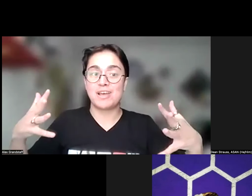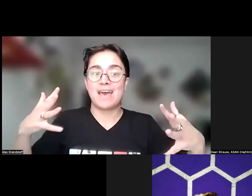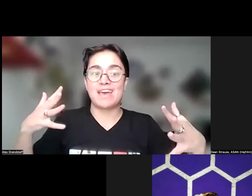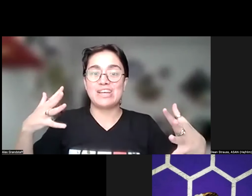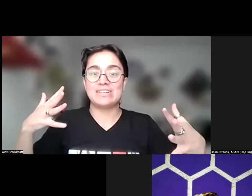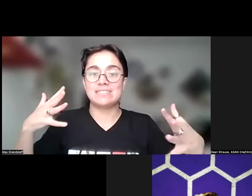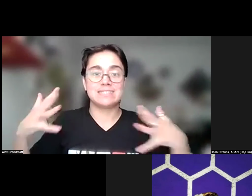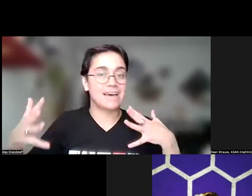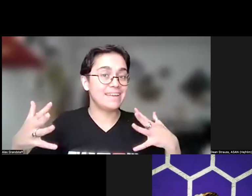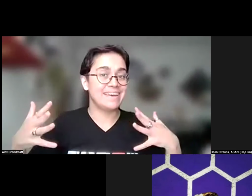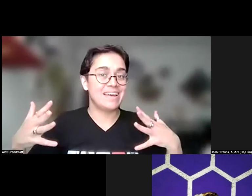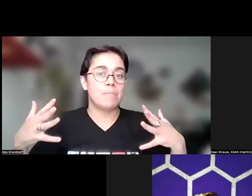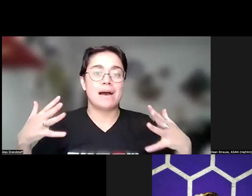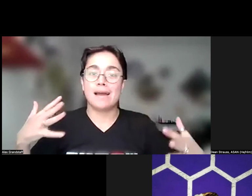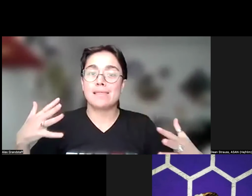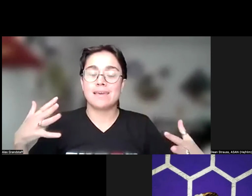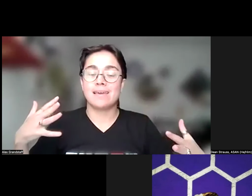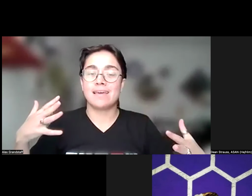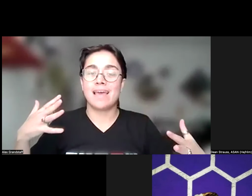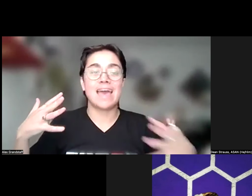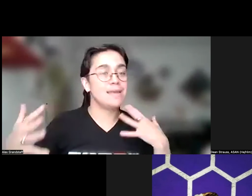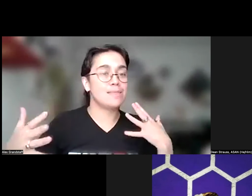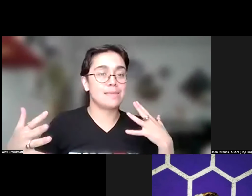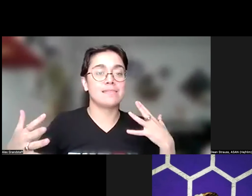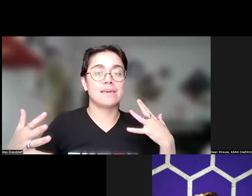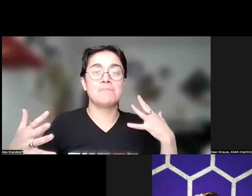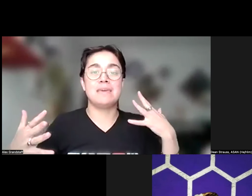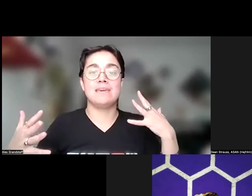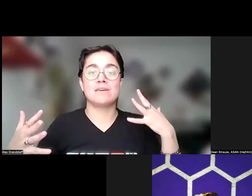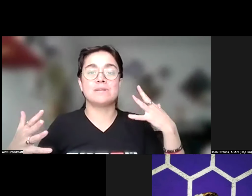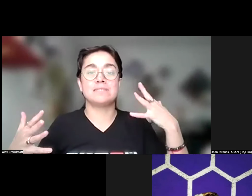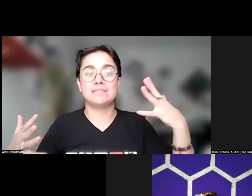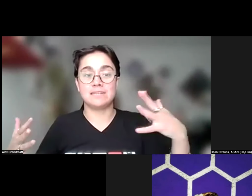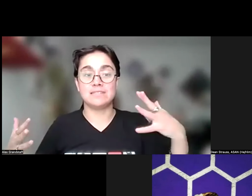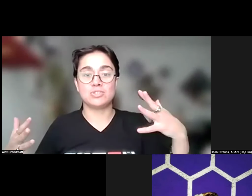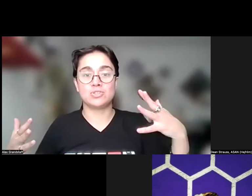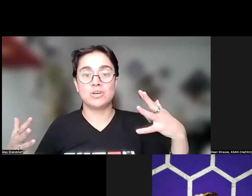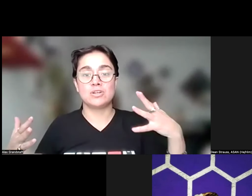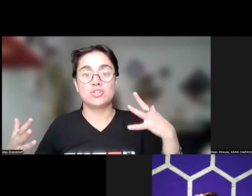I am giving you examples from history. I strongly encourage you to do on research and decide